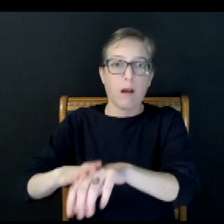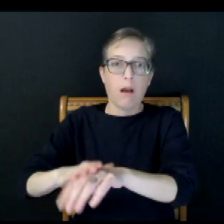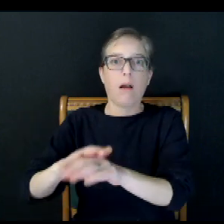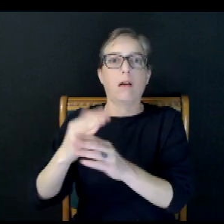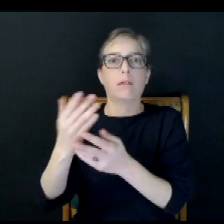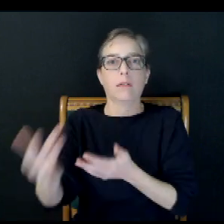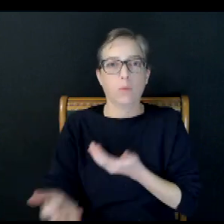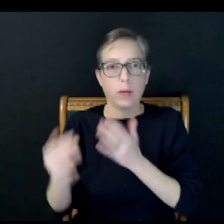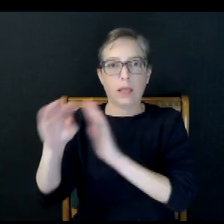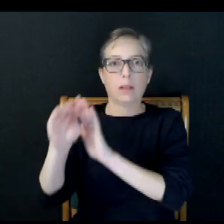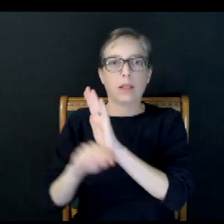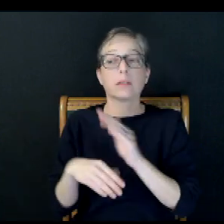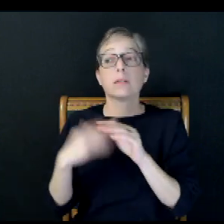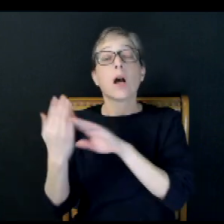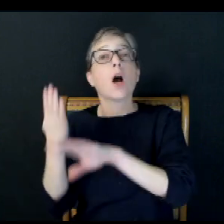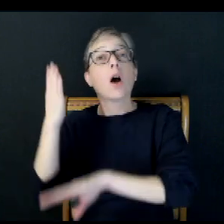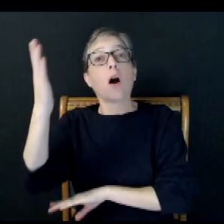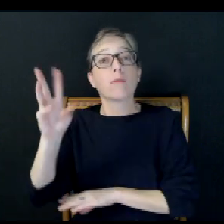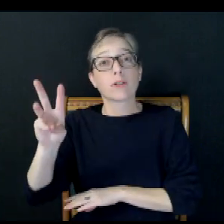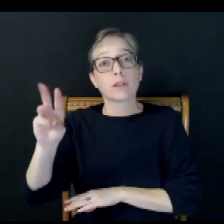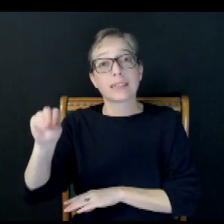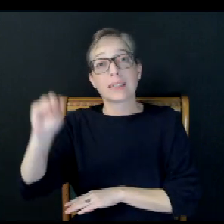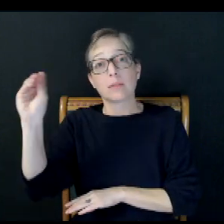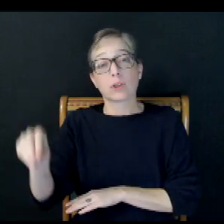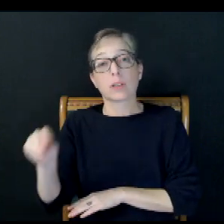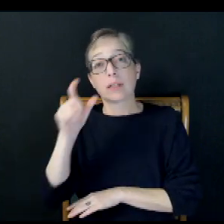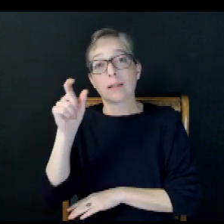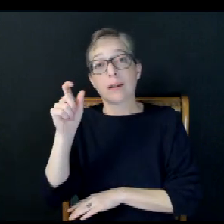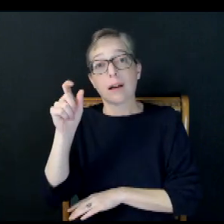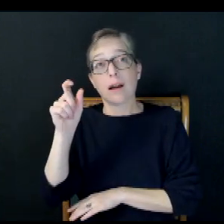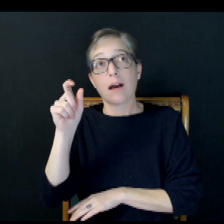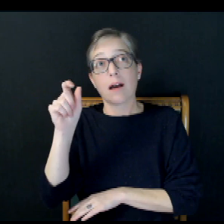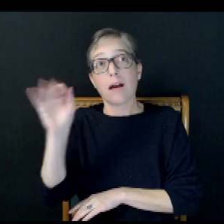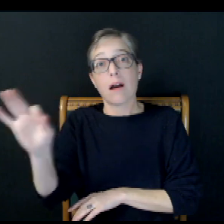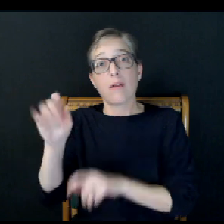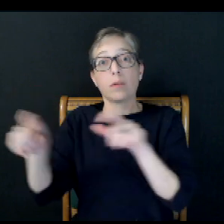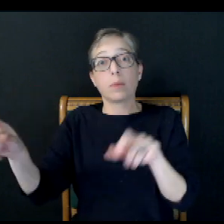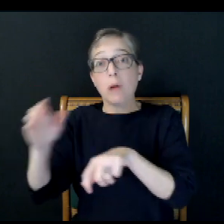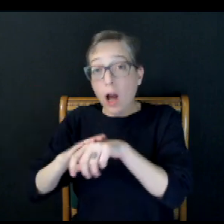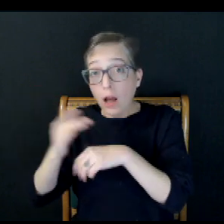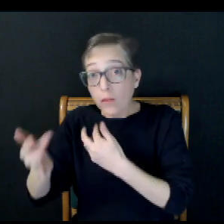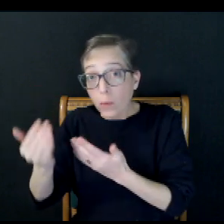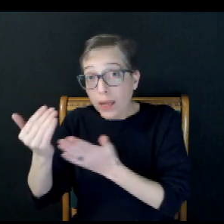the individuals on these wait lists have been on them since 2019 or earlier.